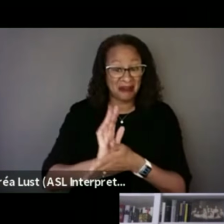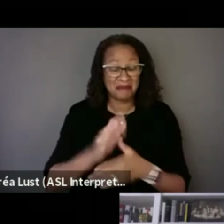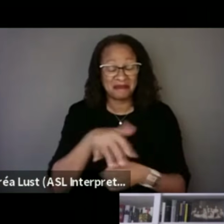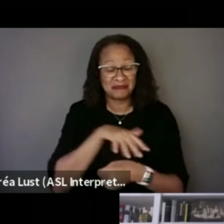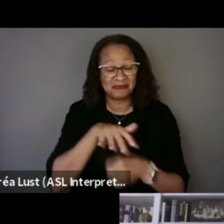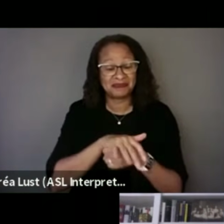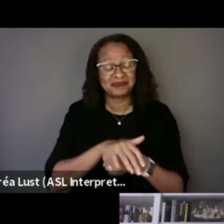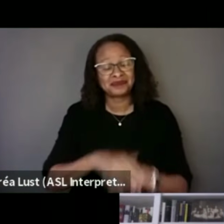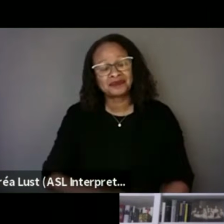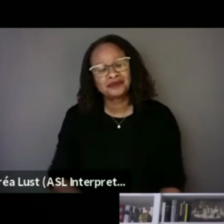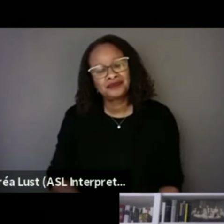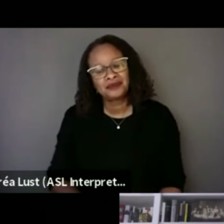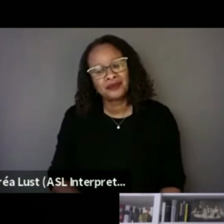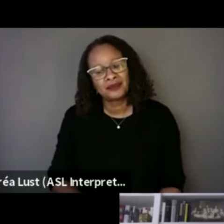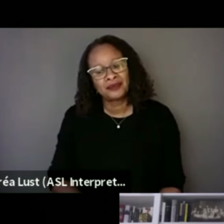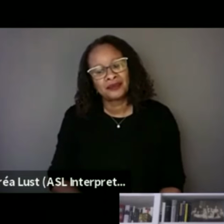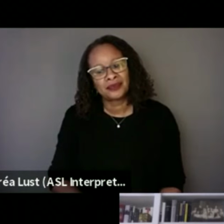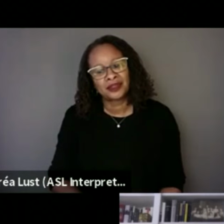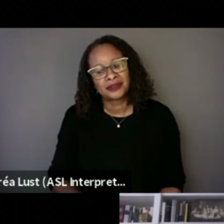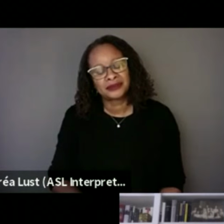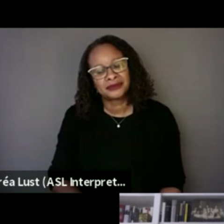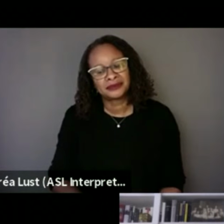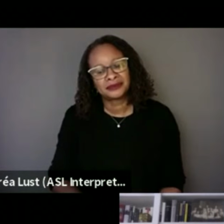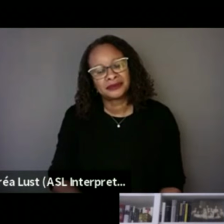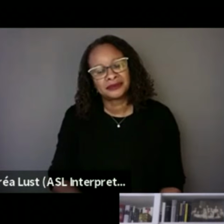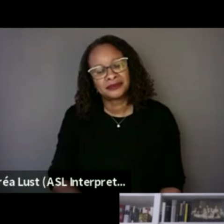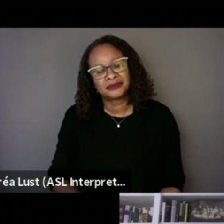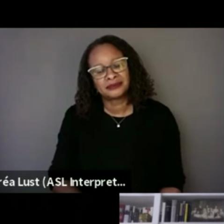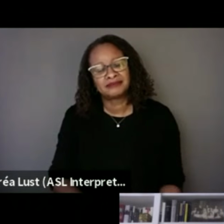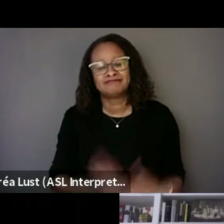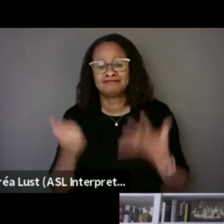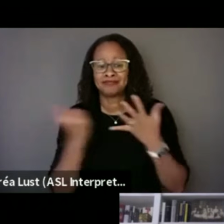I was a freshman in college